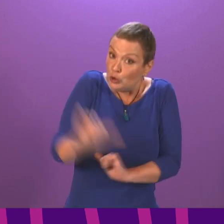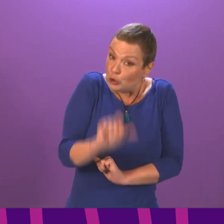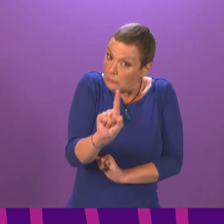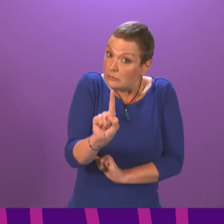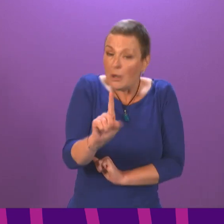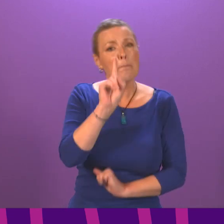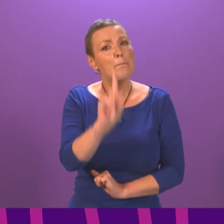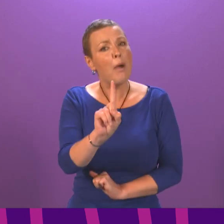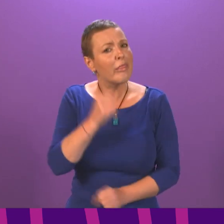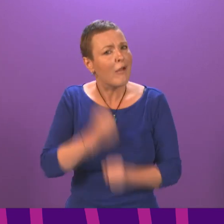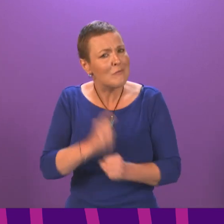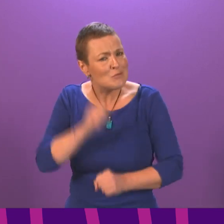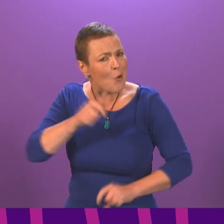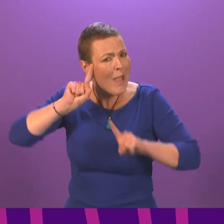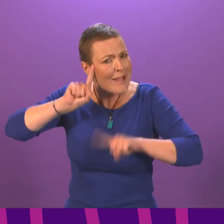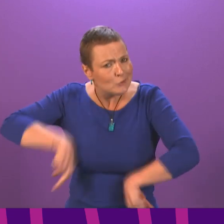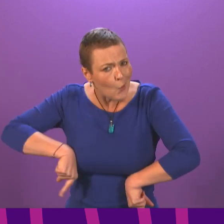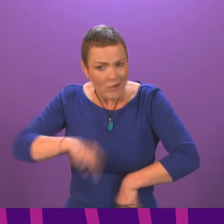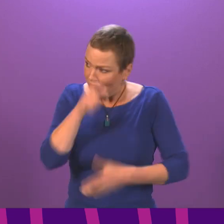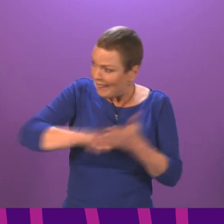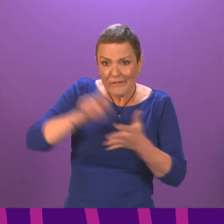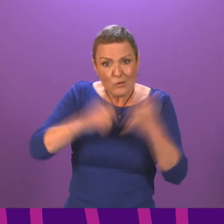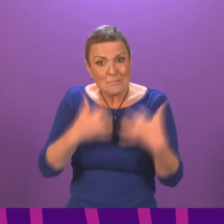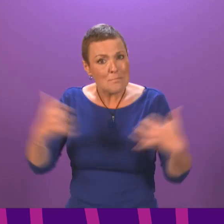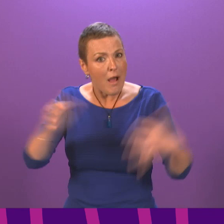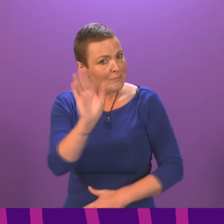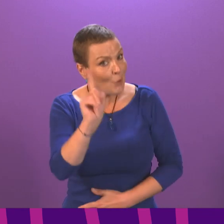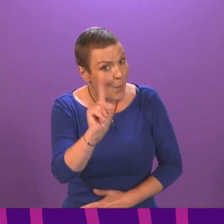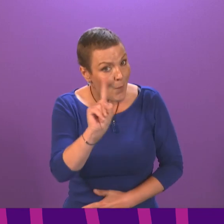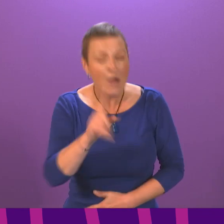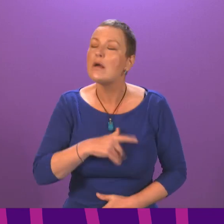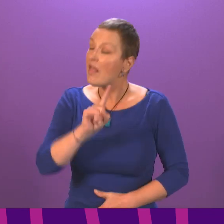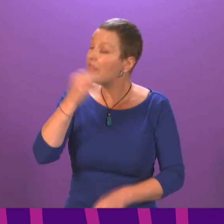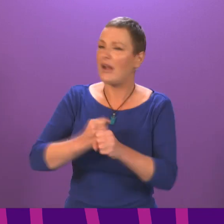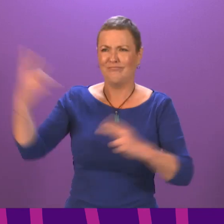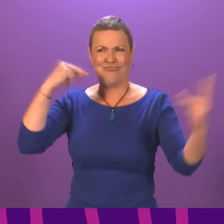The Government is not ignoring the votes in Parliament. As a result of the votes in Parliament,